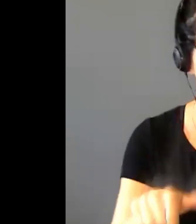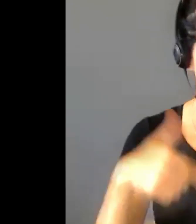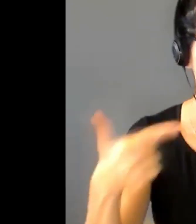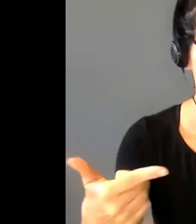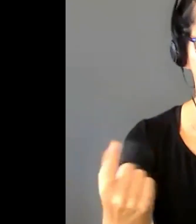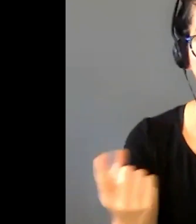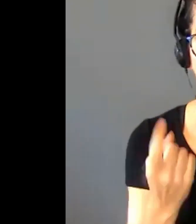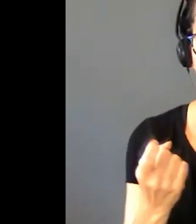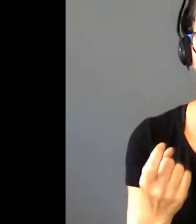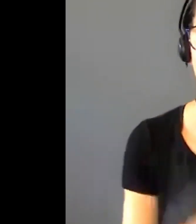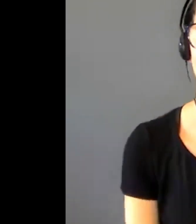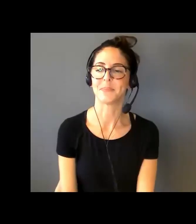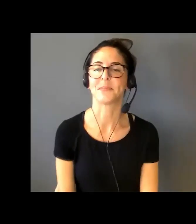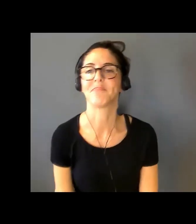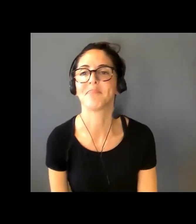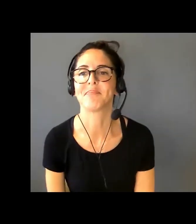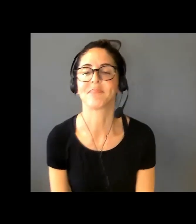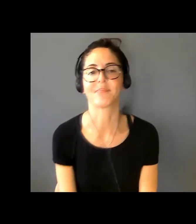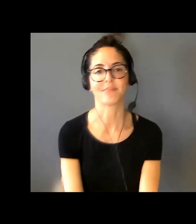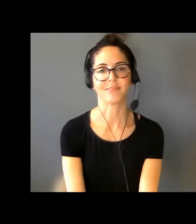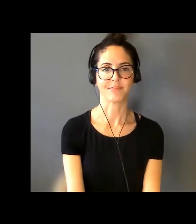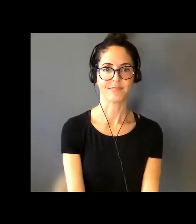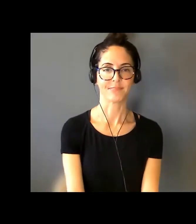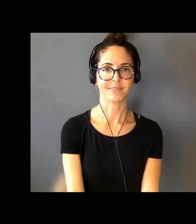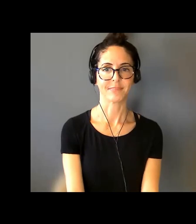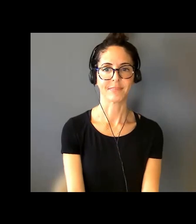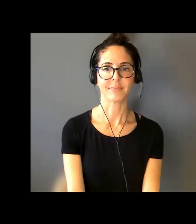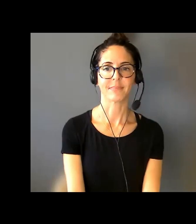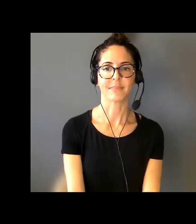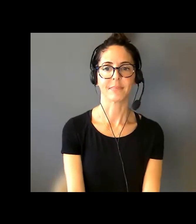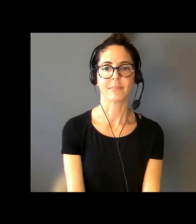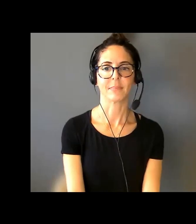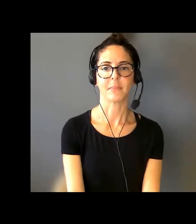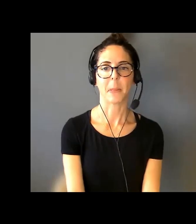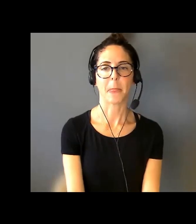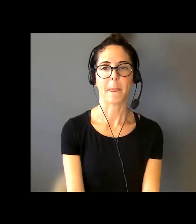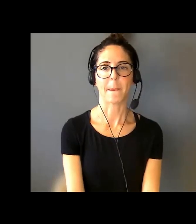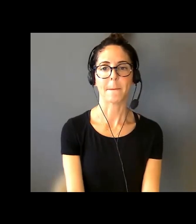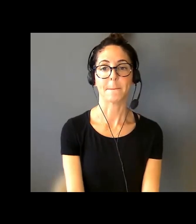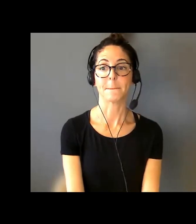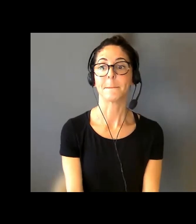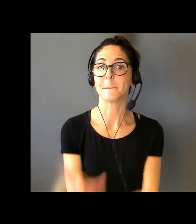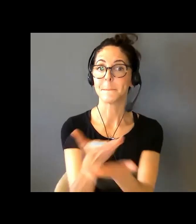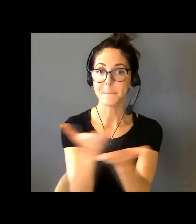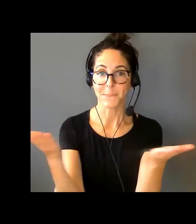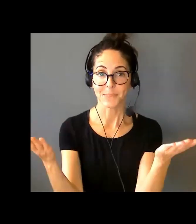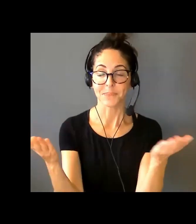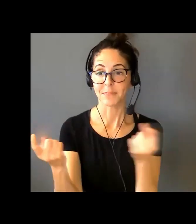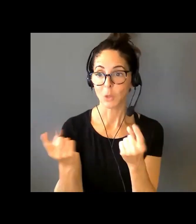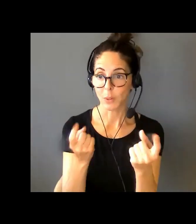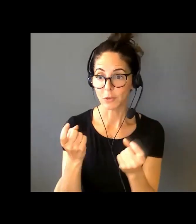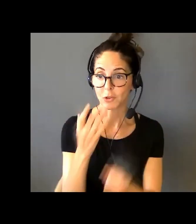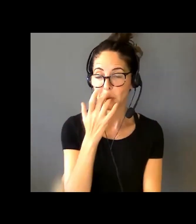We’re ready? Wonderful. The audience might have questions, and we have about eight minutes